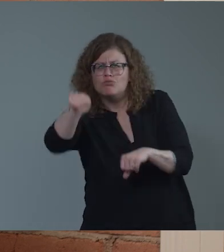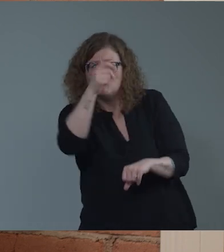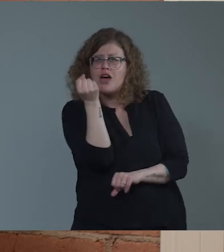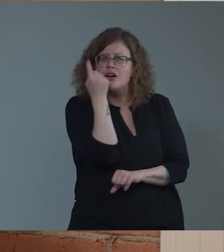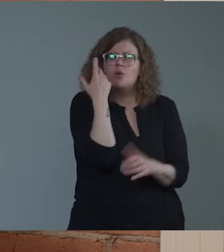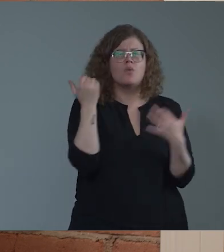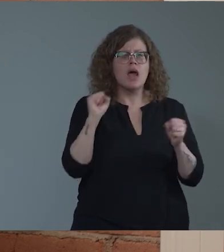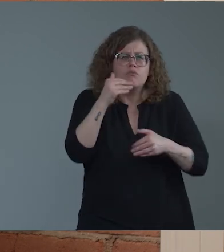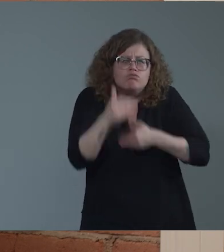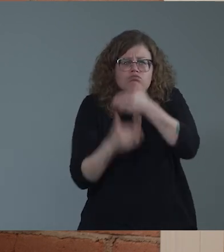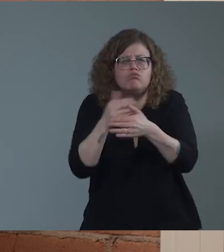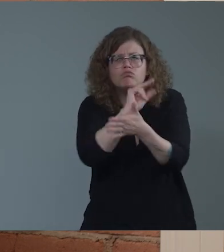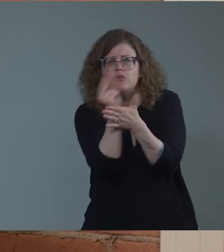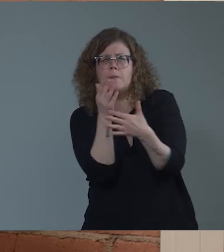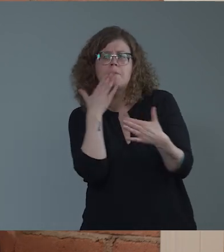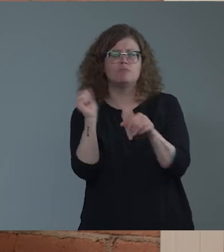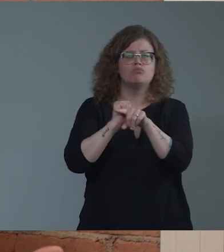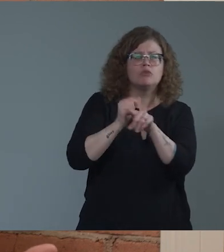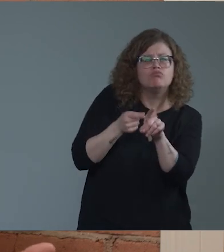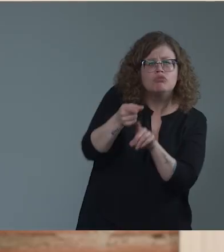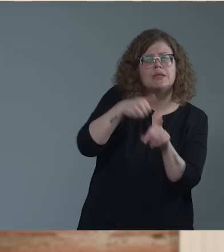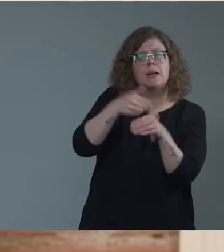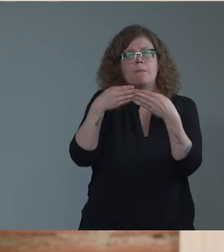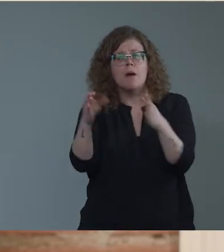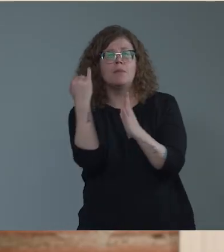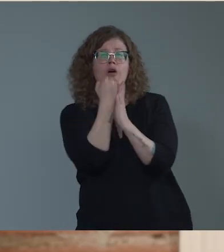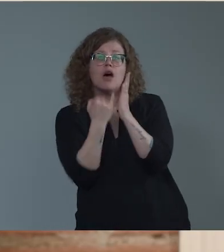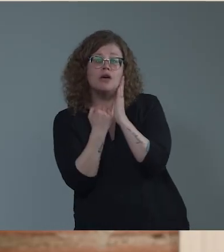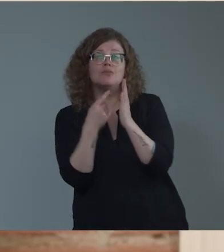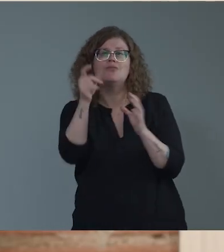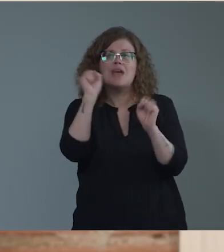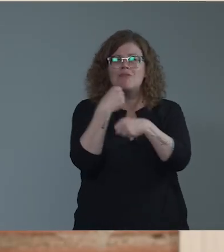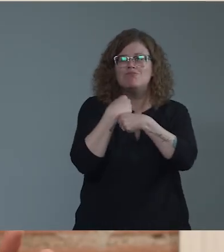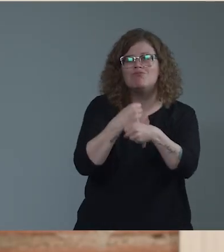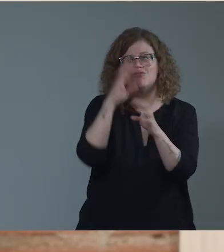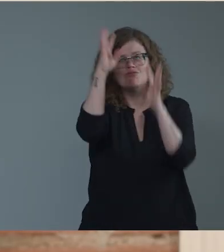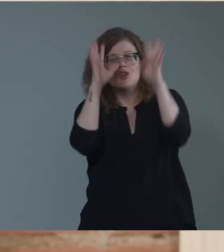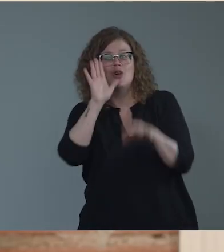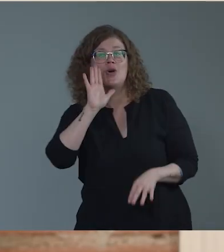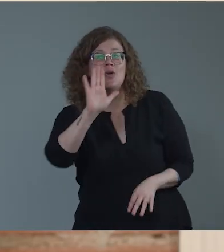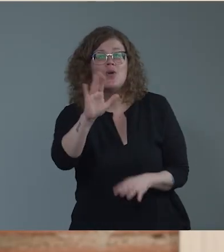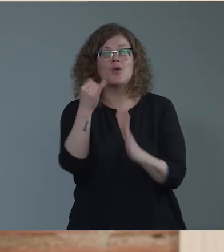the new ways of working that support an artist. So these public art processes really help guide the process,